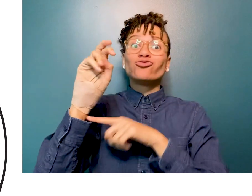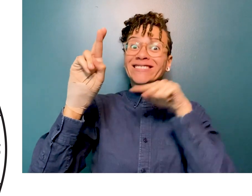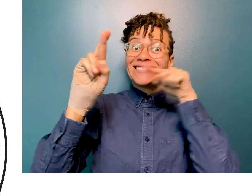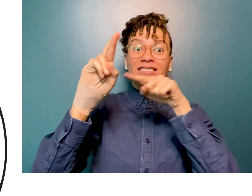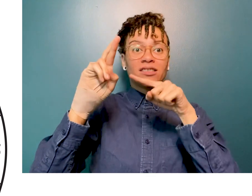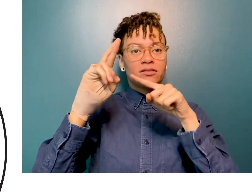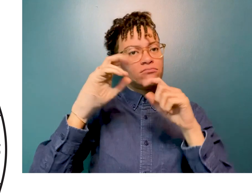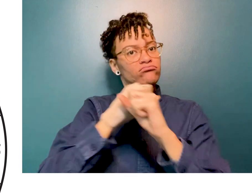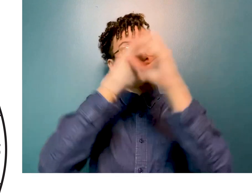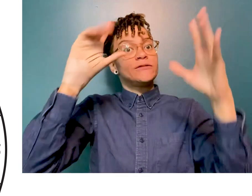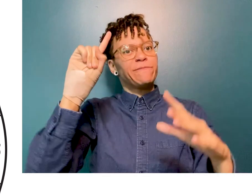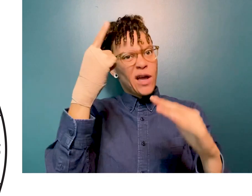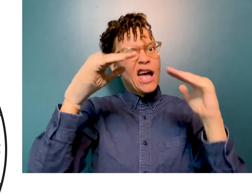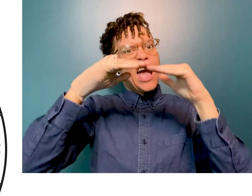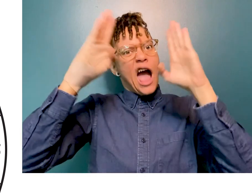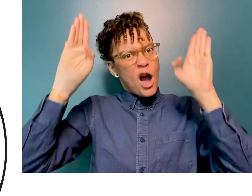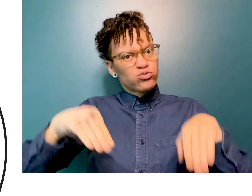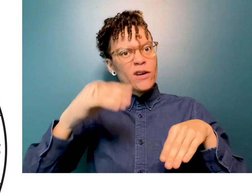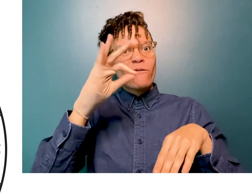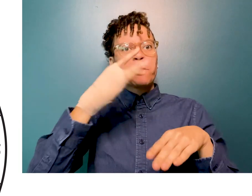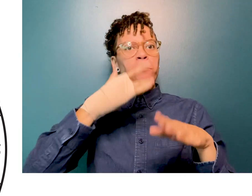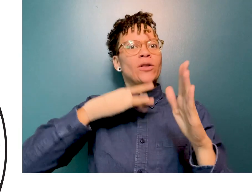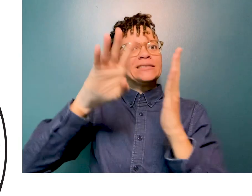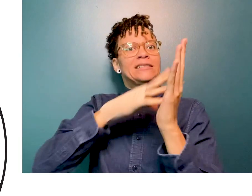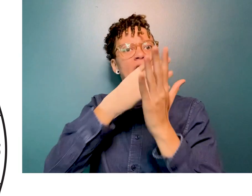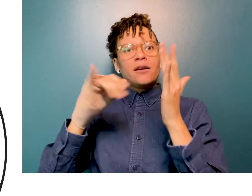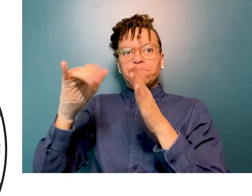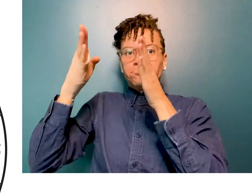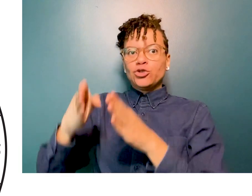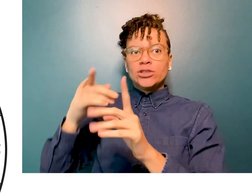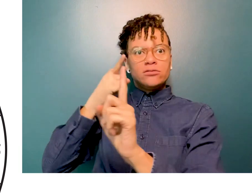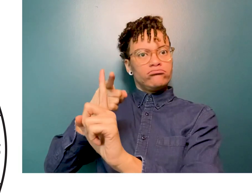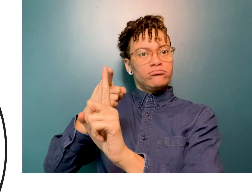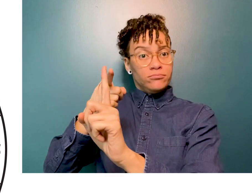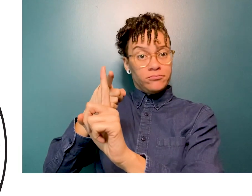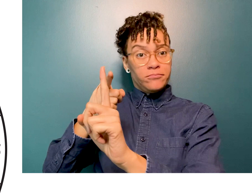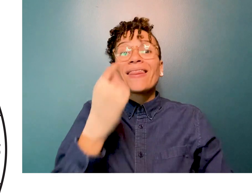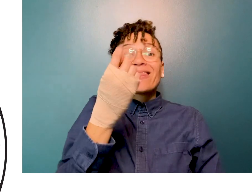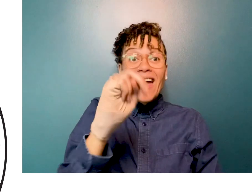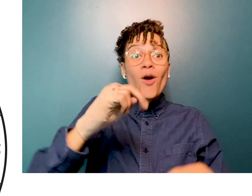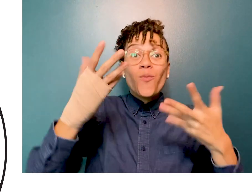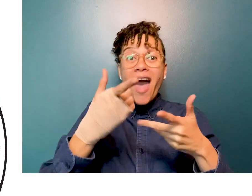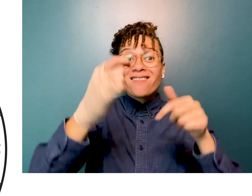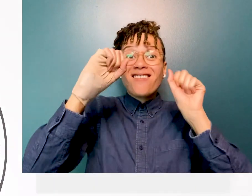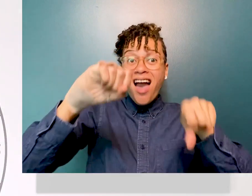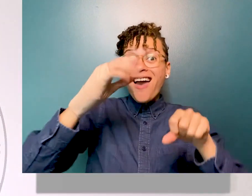So from 0 to 30 degrees of Cancer would become the first house in that person's chart.